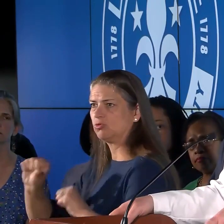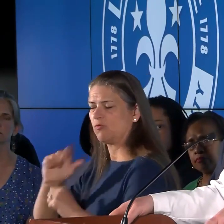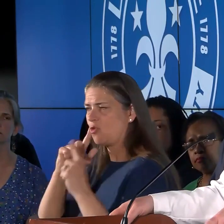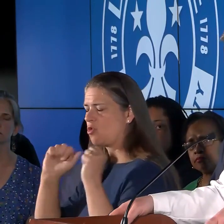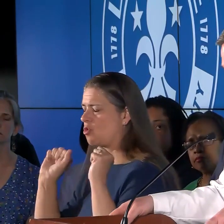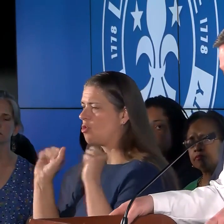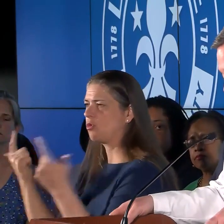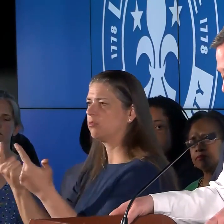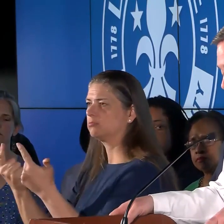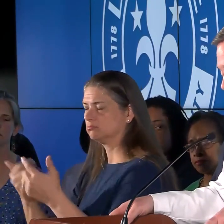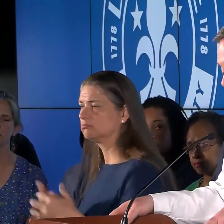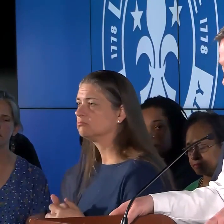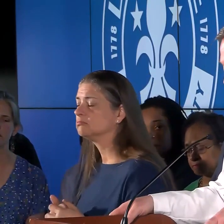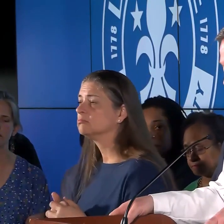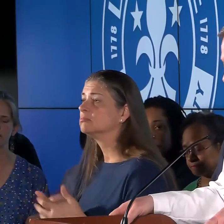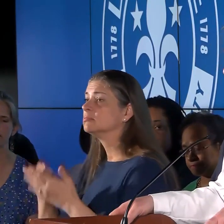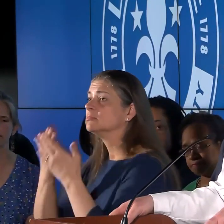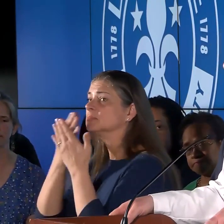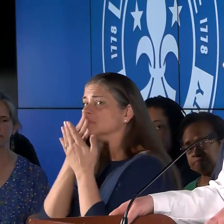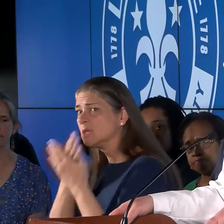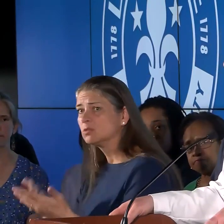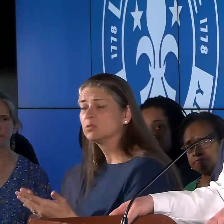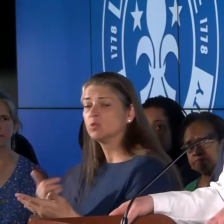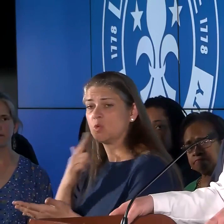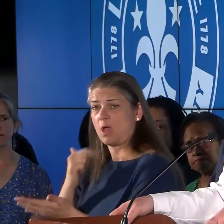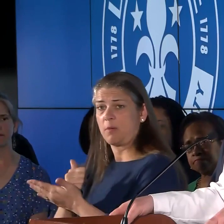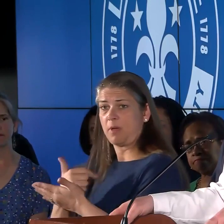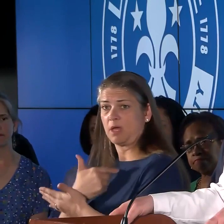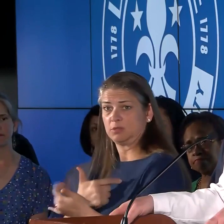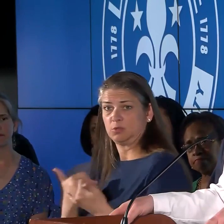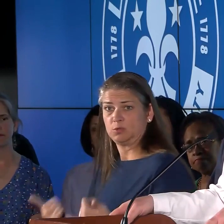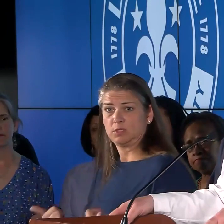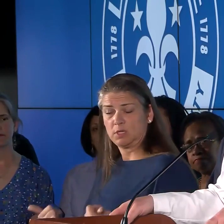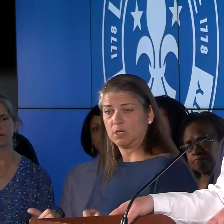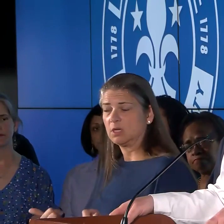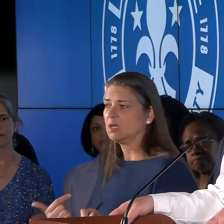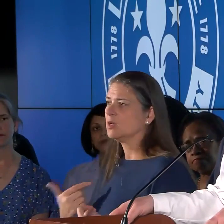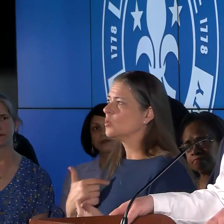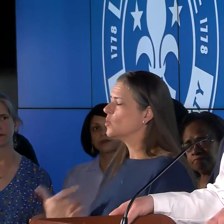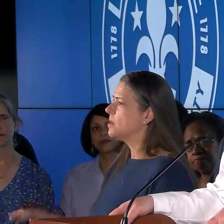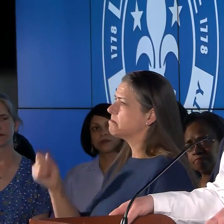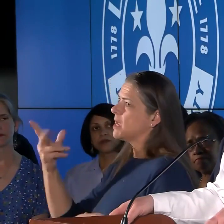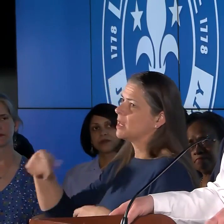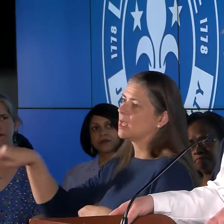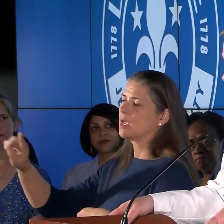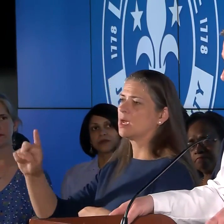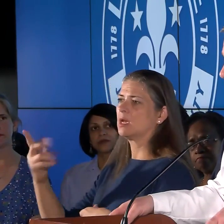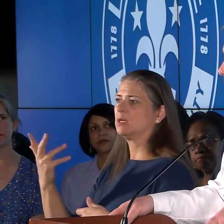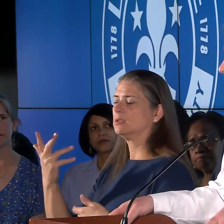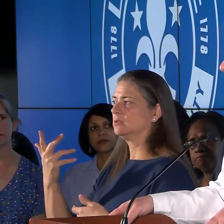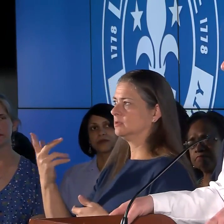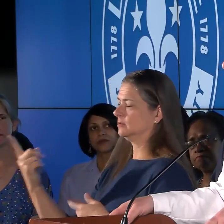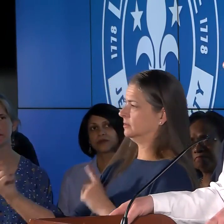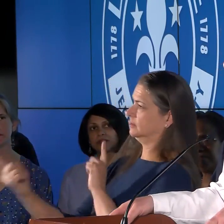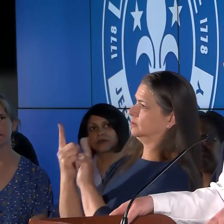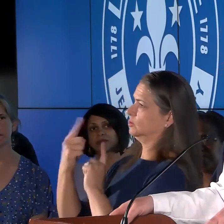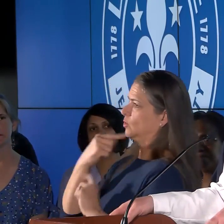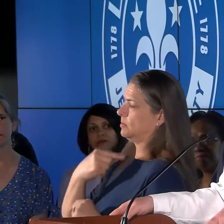And so I would like to thank everyone who's helped us today. I would like to thank all the well wishes I've received both personally and from our health